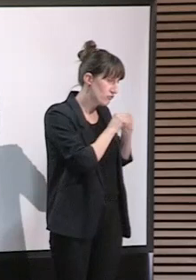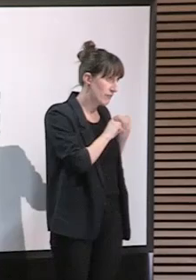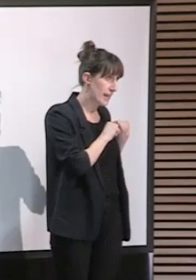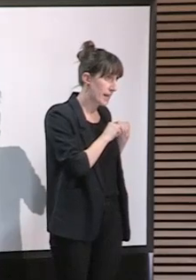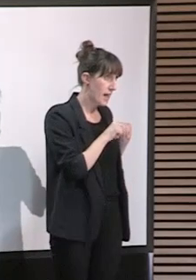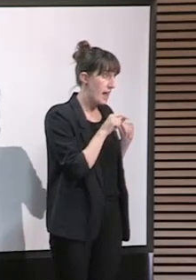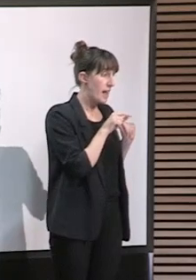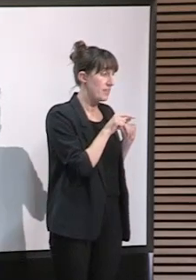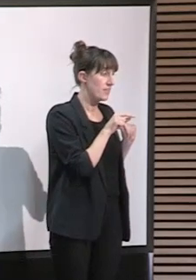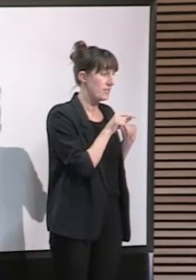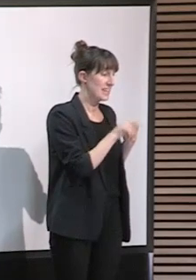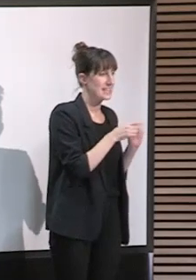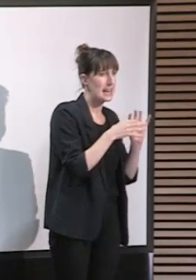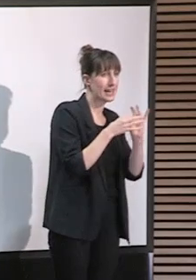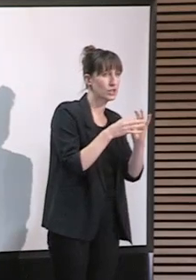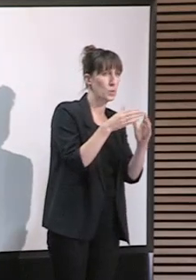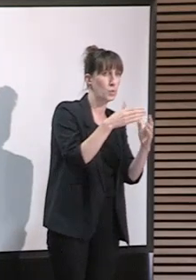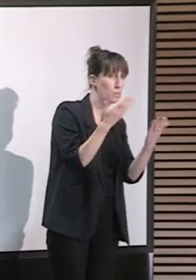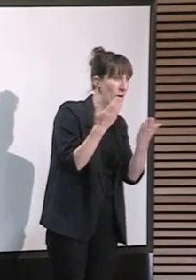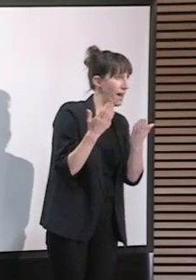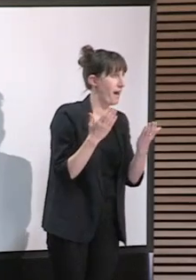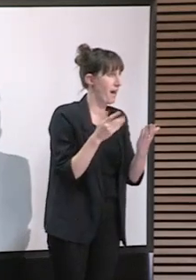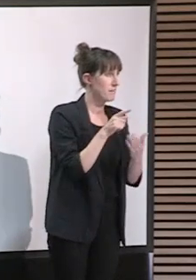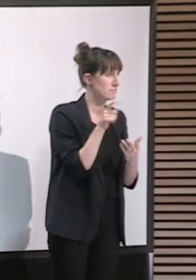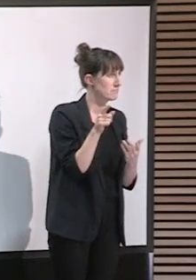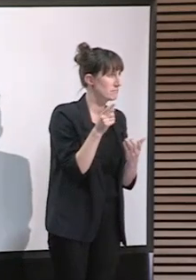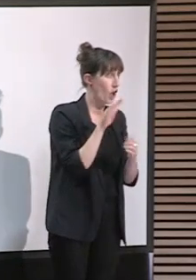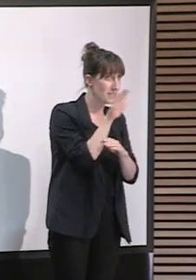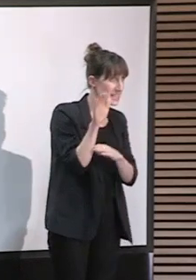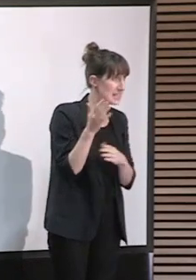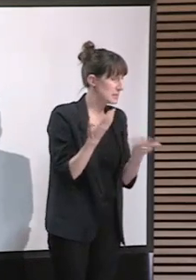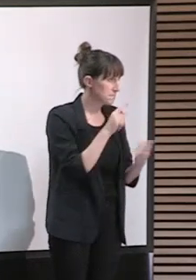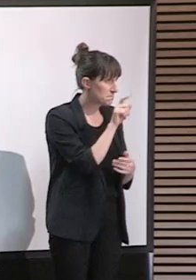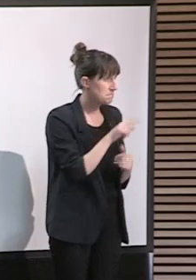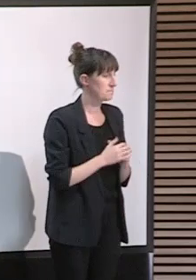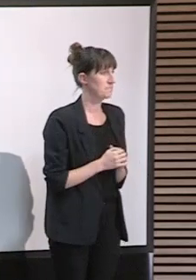it's been able to link this case with any of the cases which have cropped up overseas